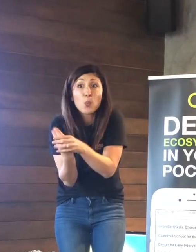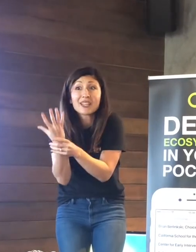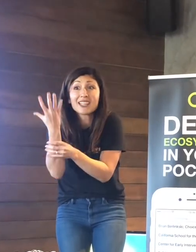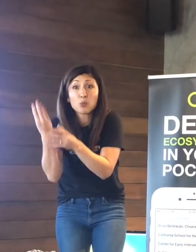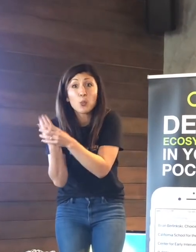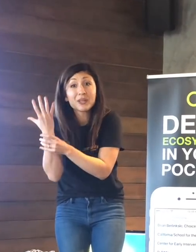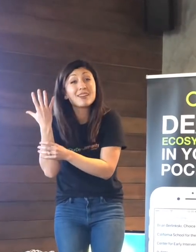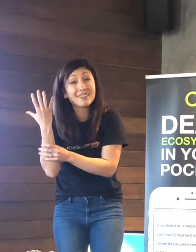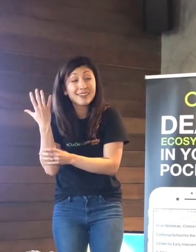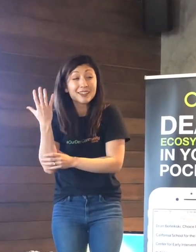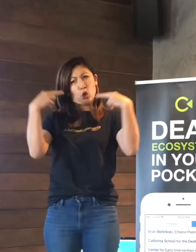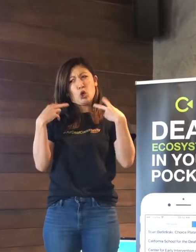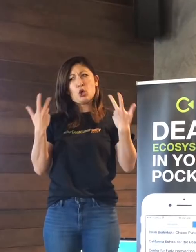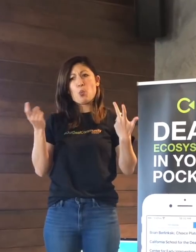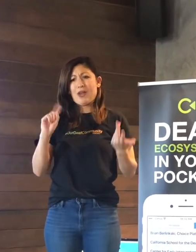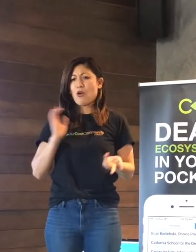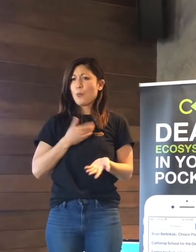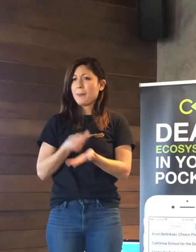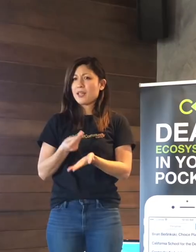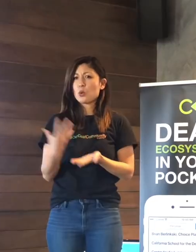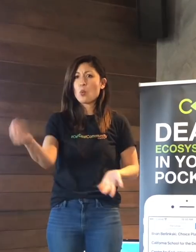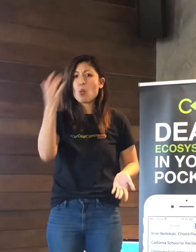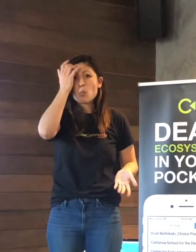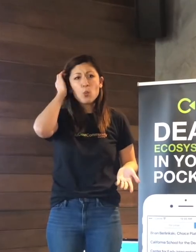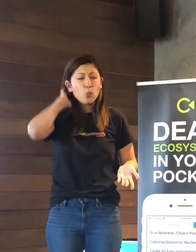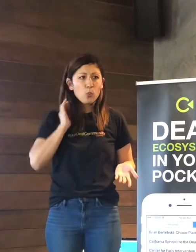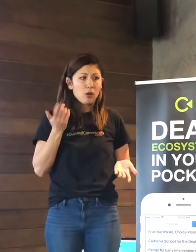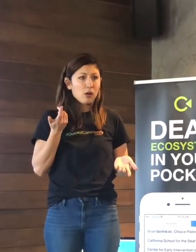And growing! Now, let's look at where our money goes.